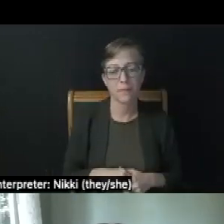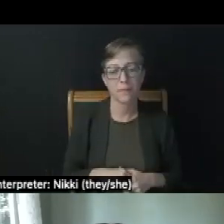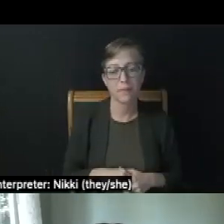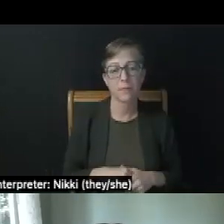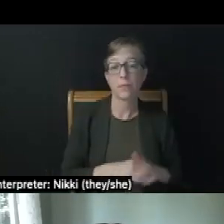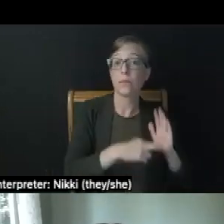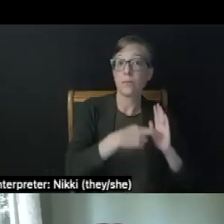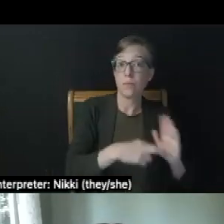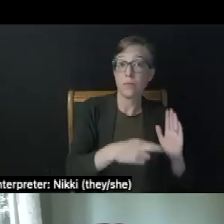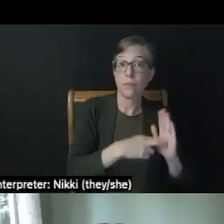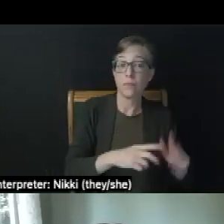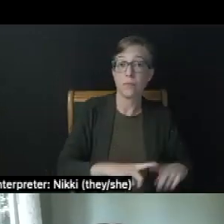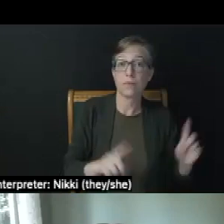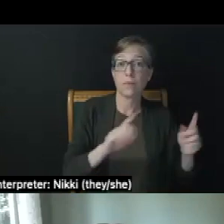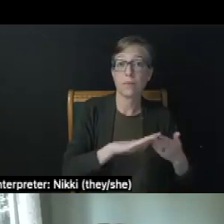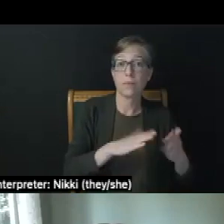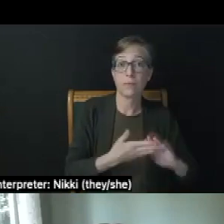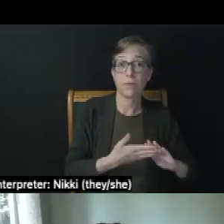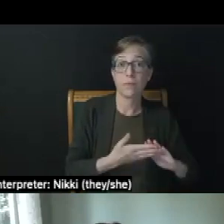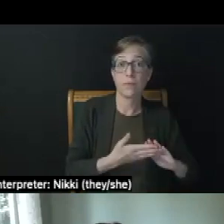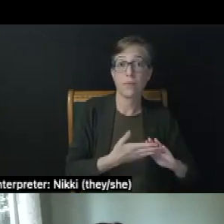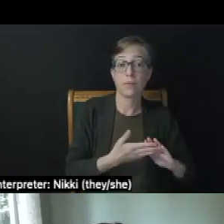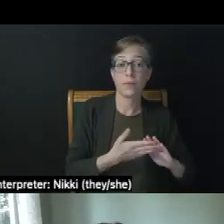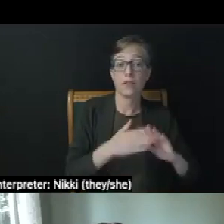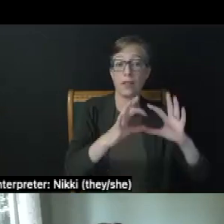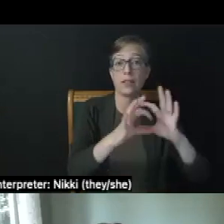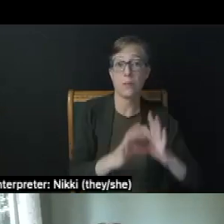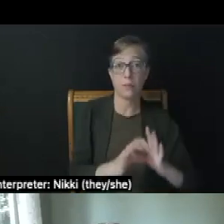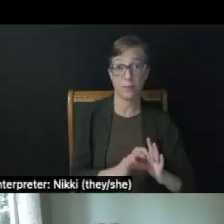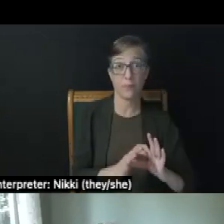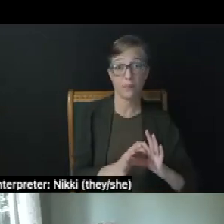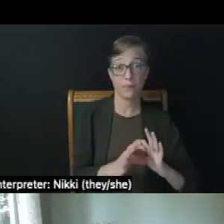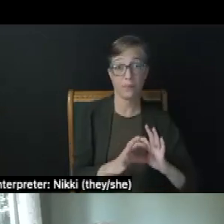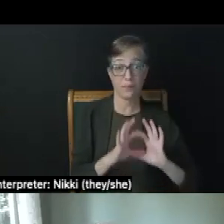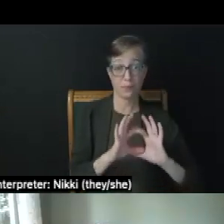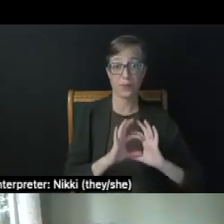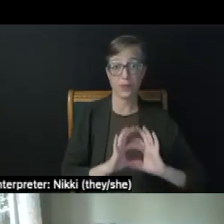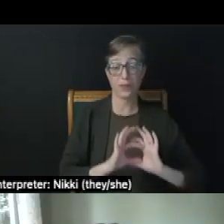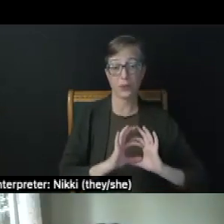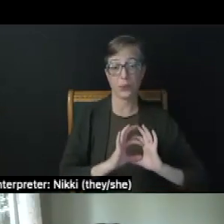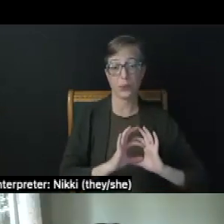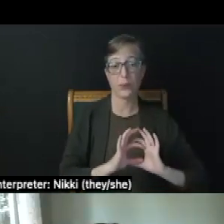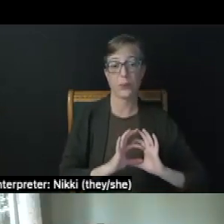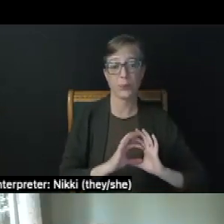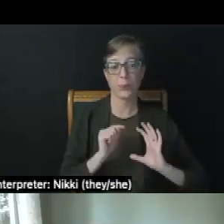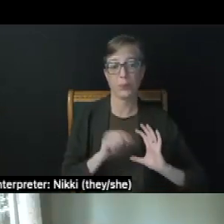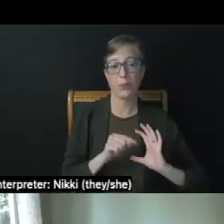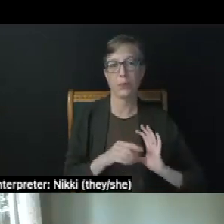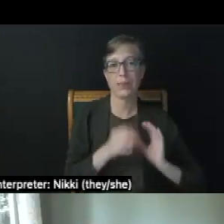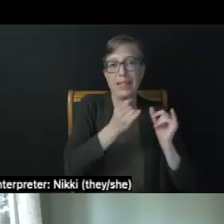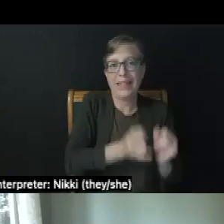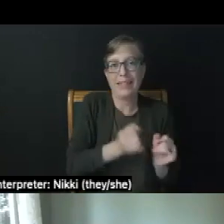The innermost small circle is focused on individuals who need LTSS.